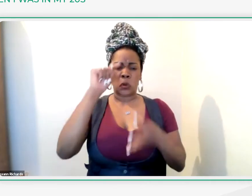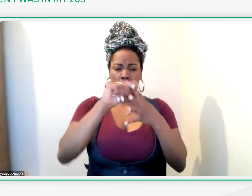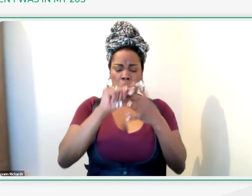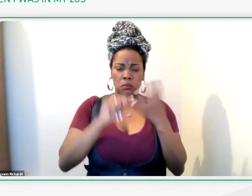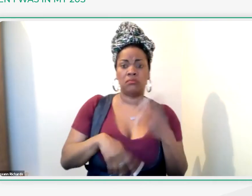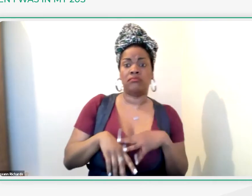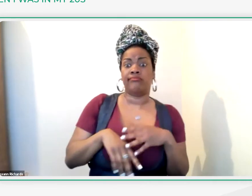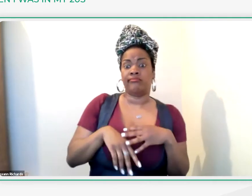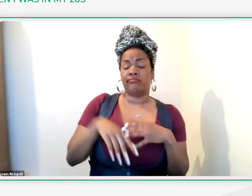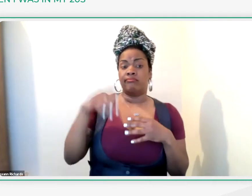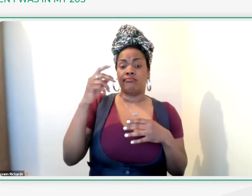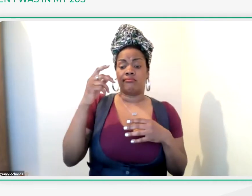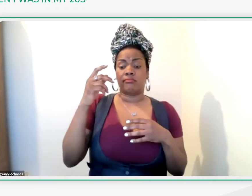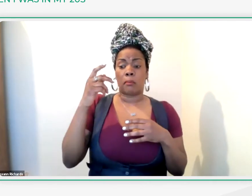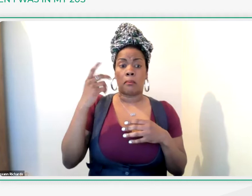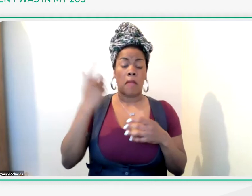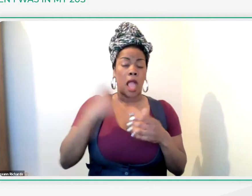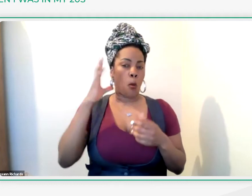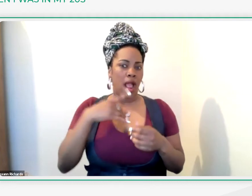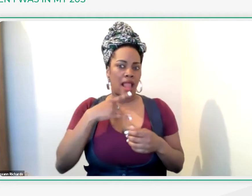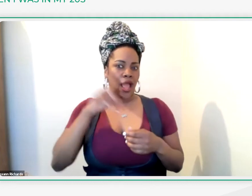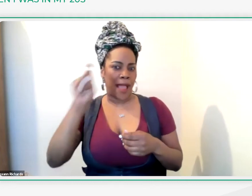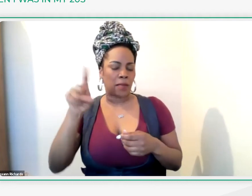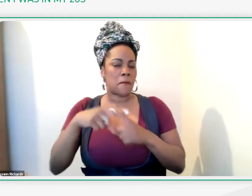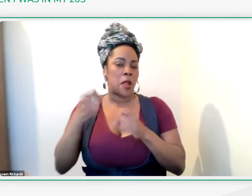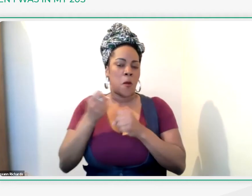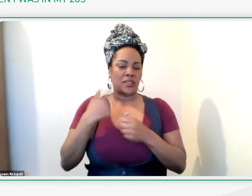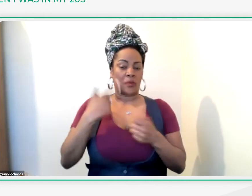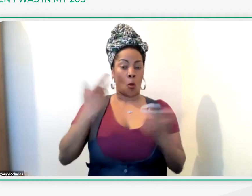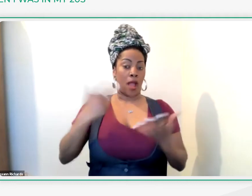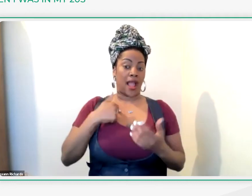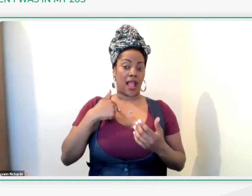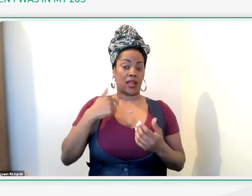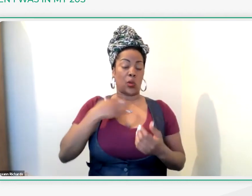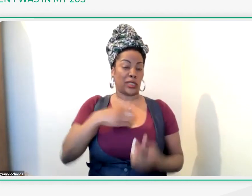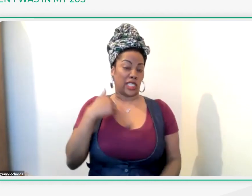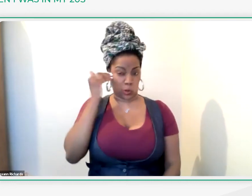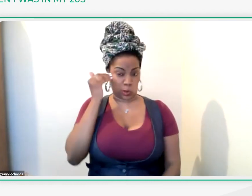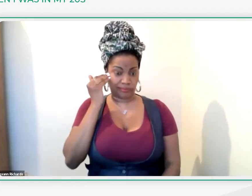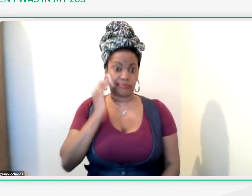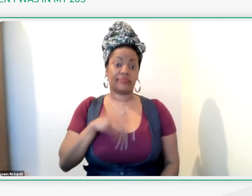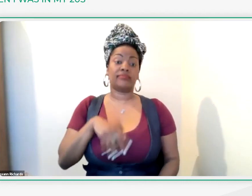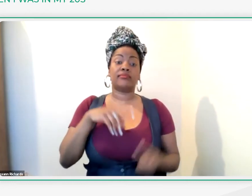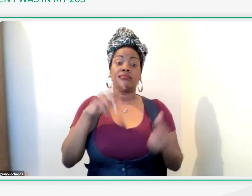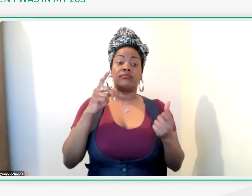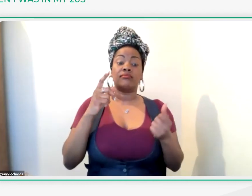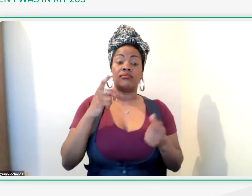I have a few more I want to ask, but I'm just going to keep